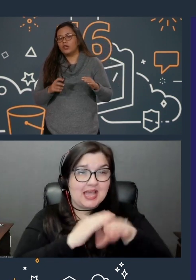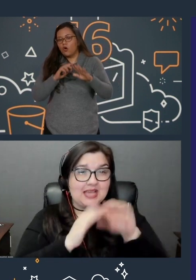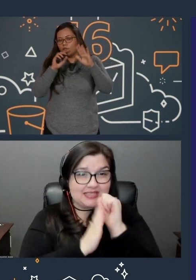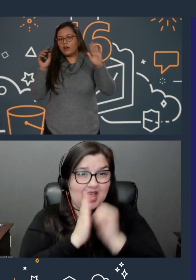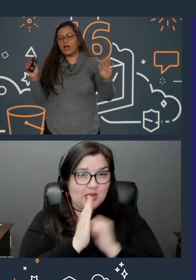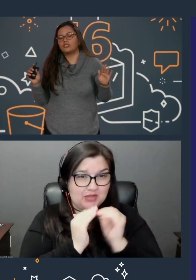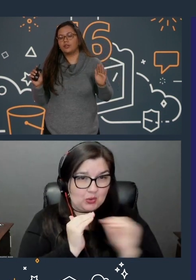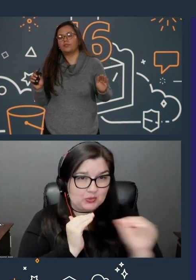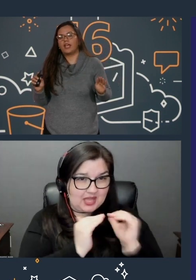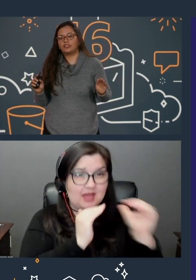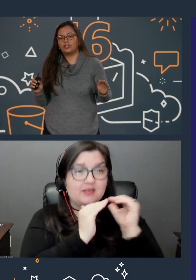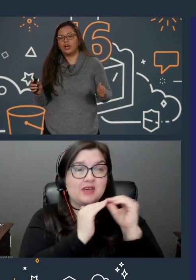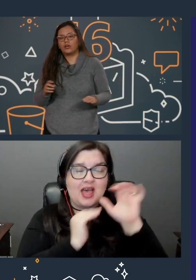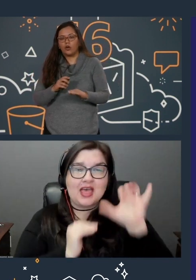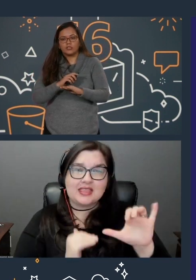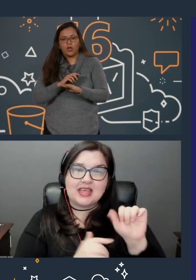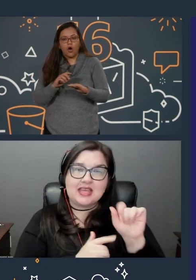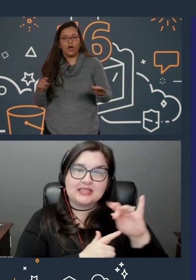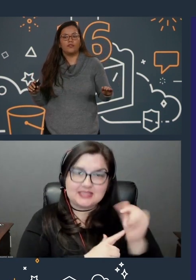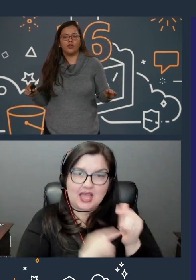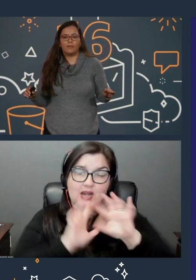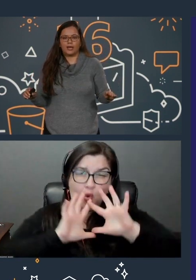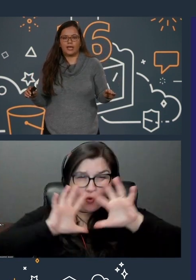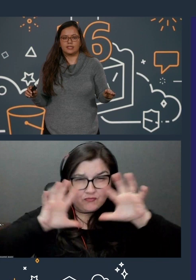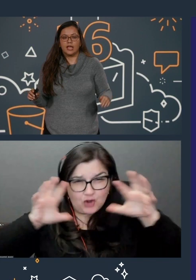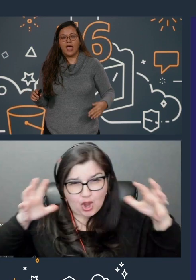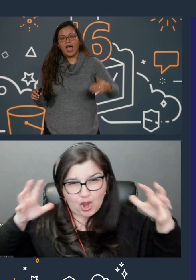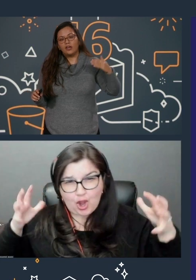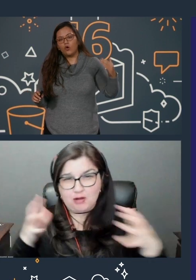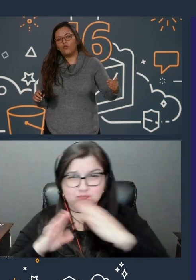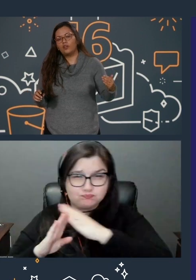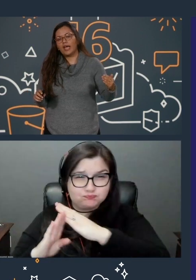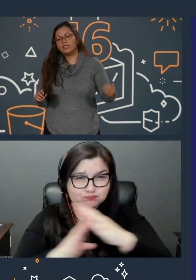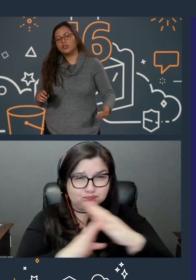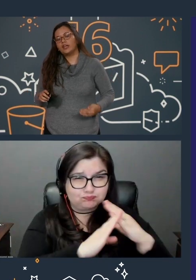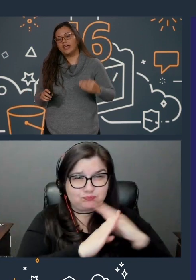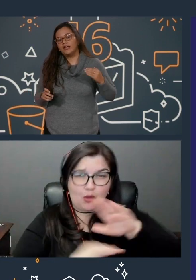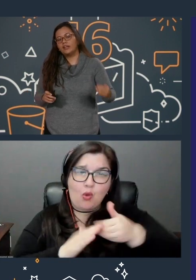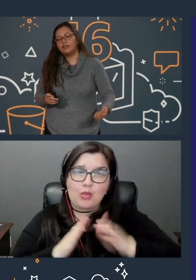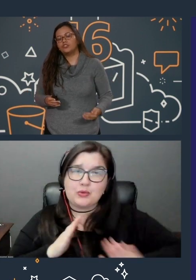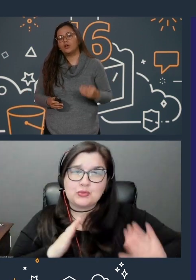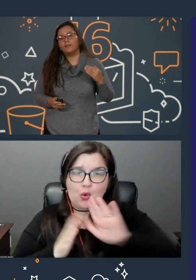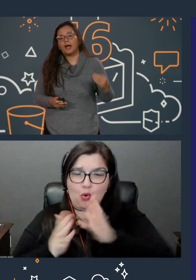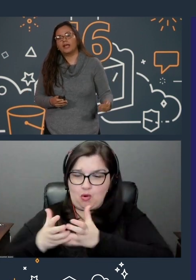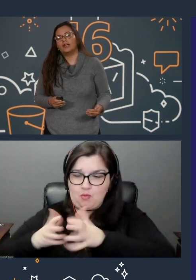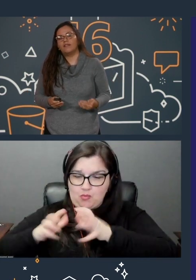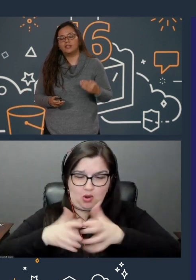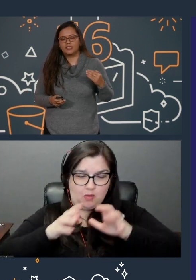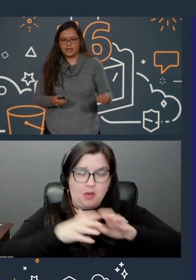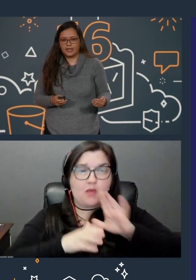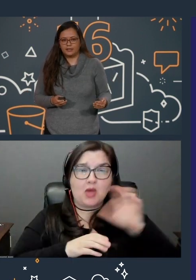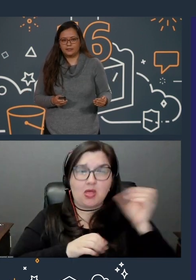the overarching protection across all of your buckets and overrides your individual bucket level setting.